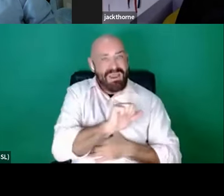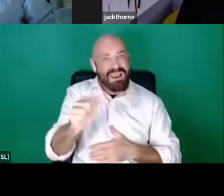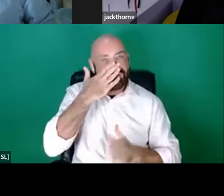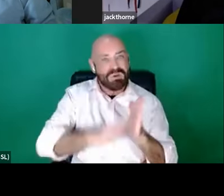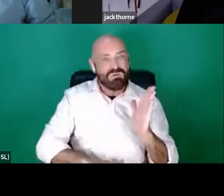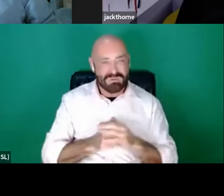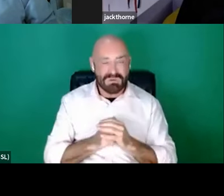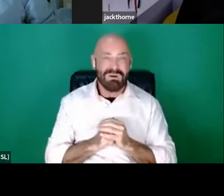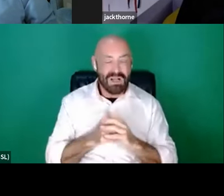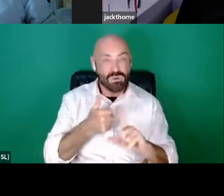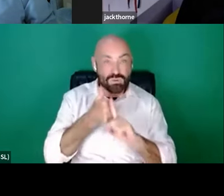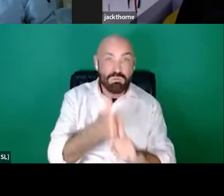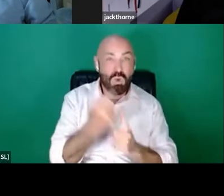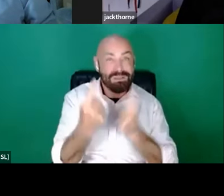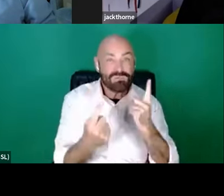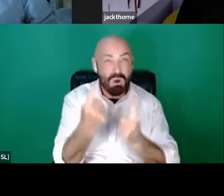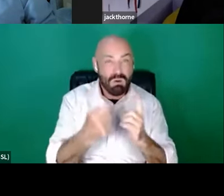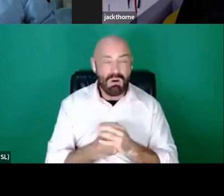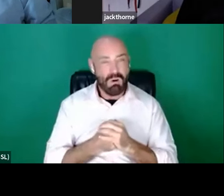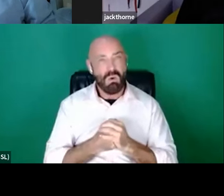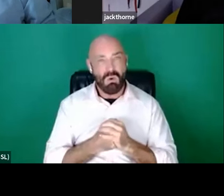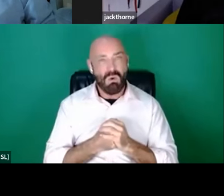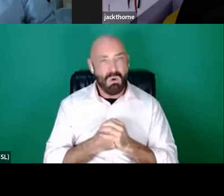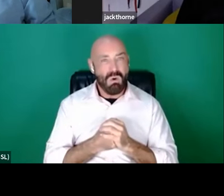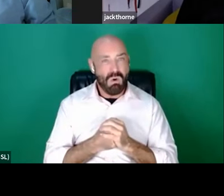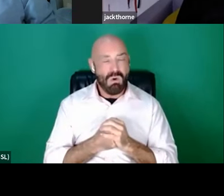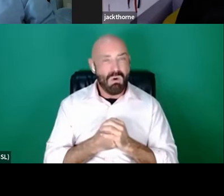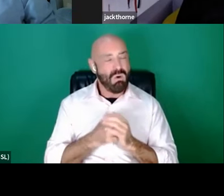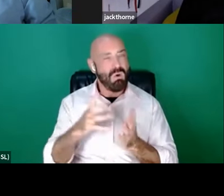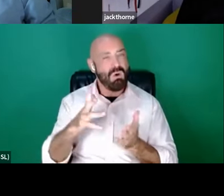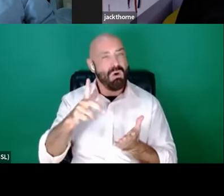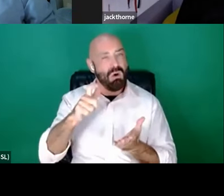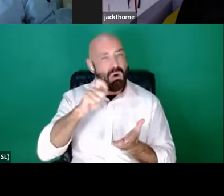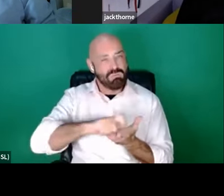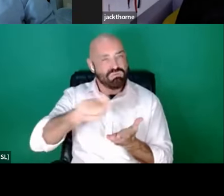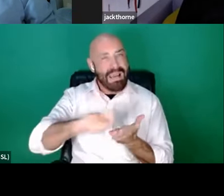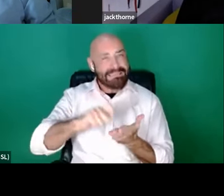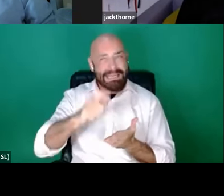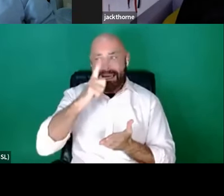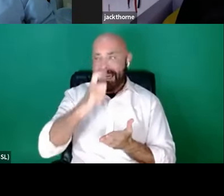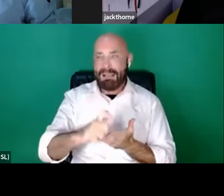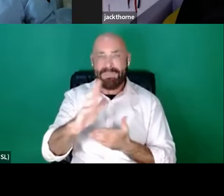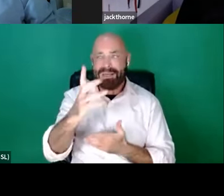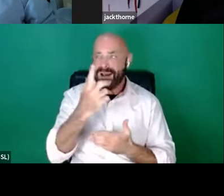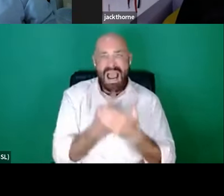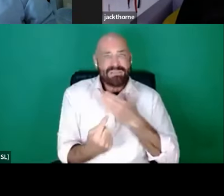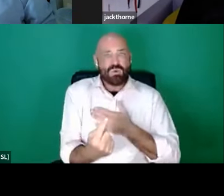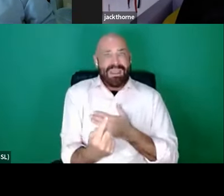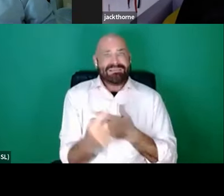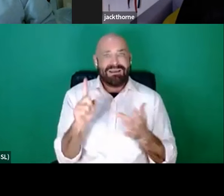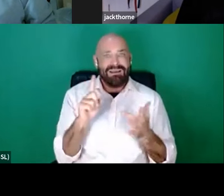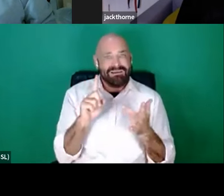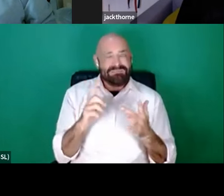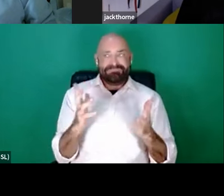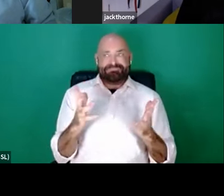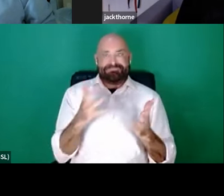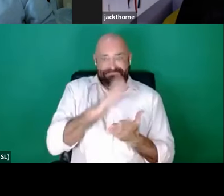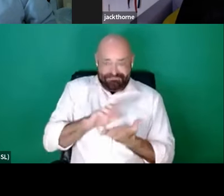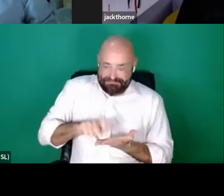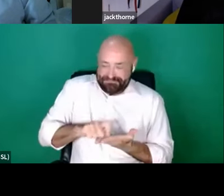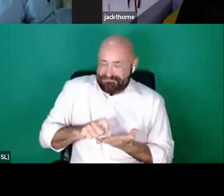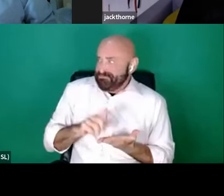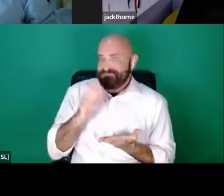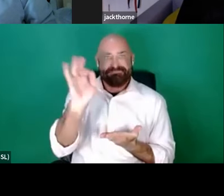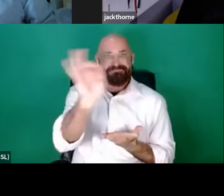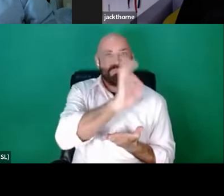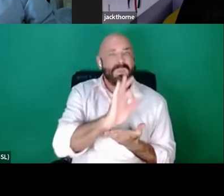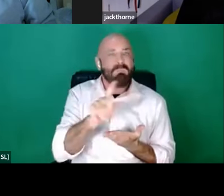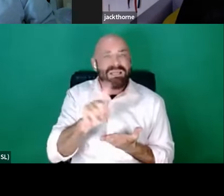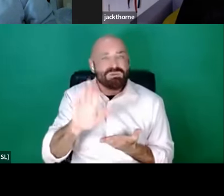Writing can be quite an isolating experience and it shouldn't be and it mustn't be. Because